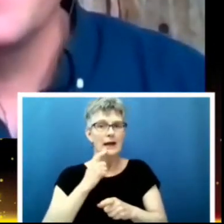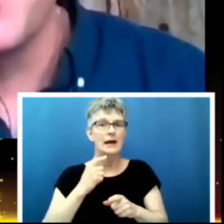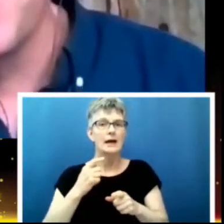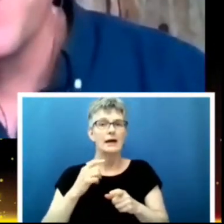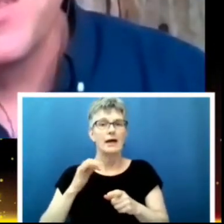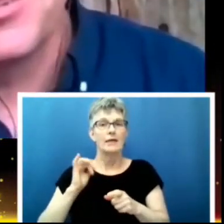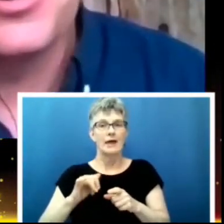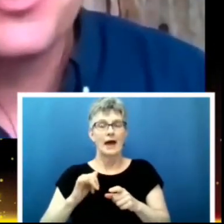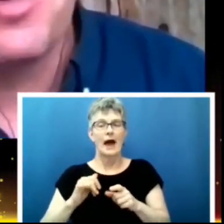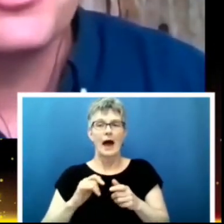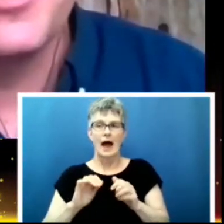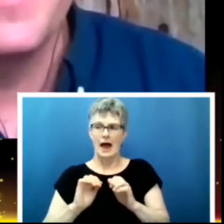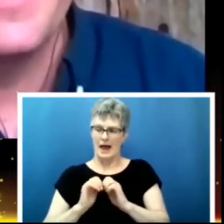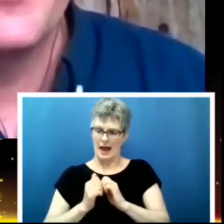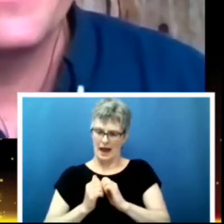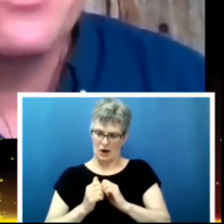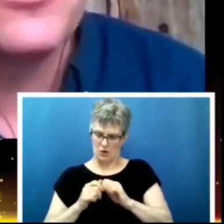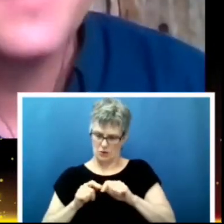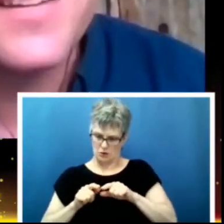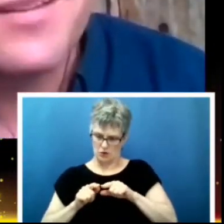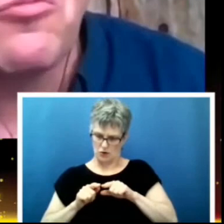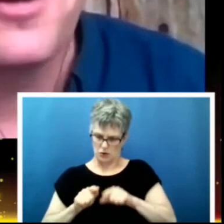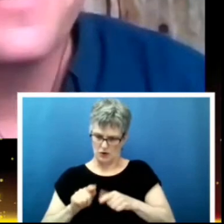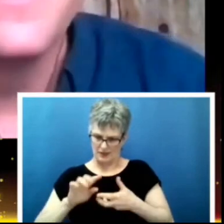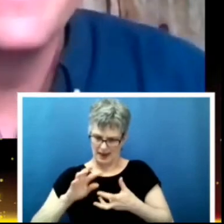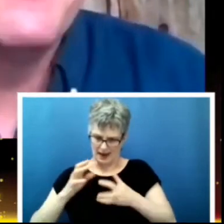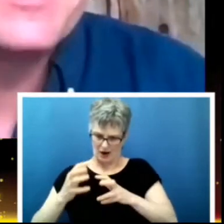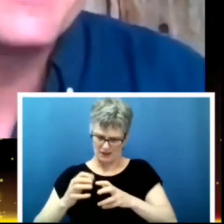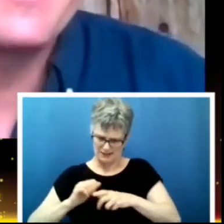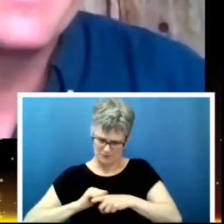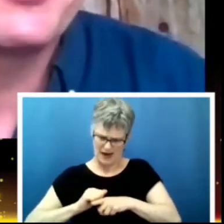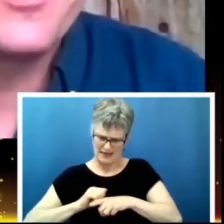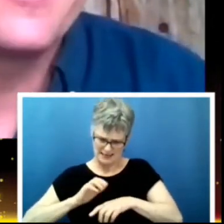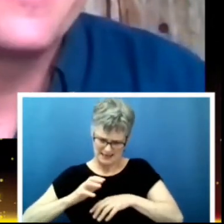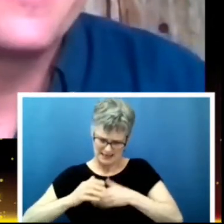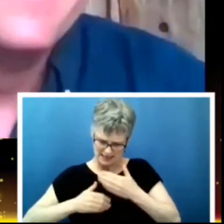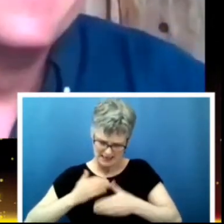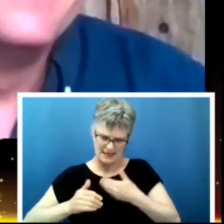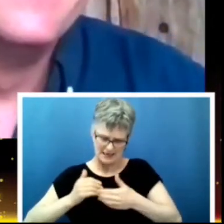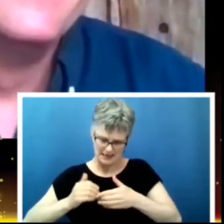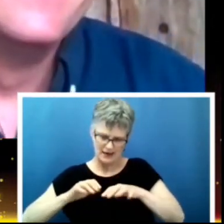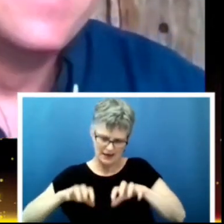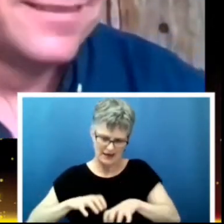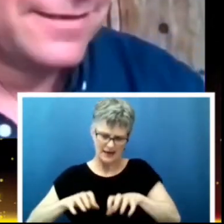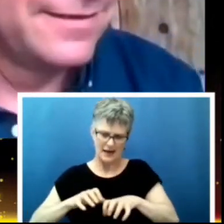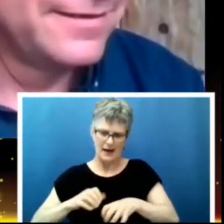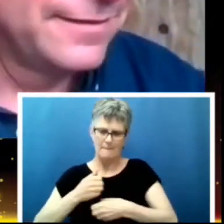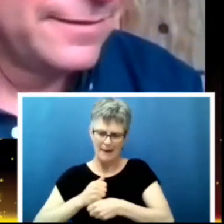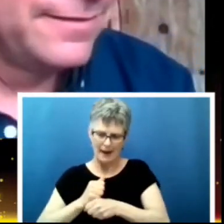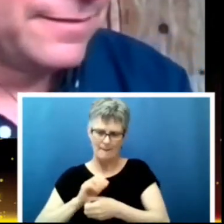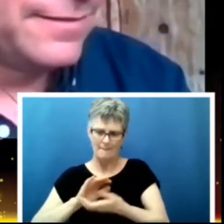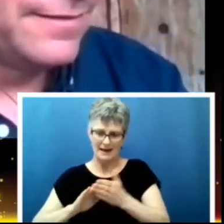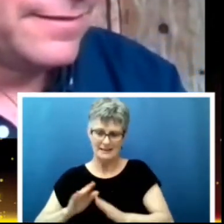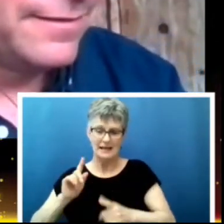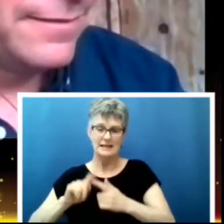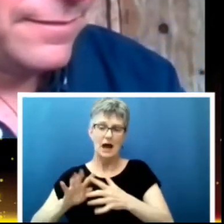I think there's a little assumption in there that it will take some work. Which I think is fair. Fine, yes. Yes.